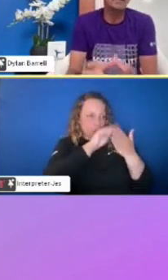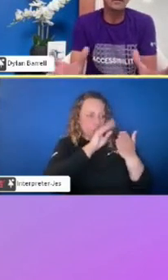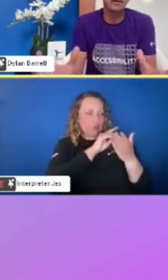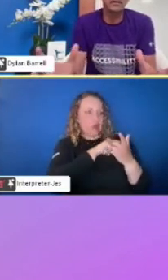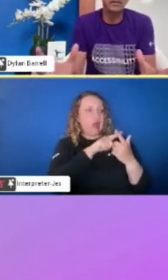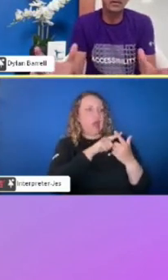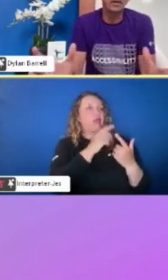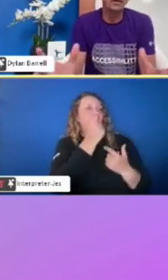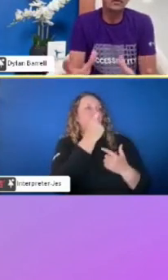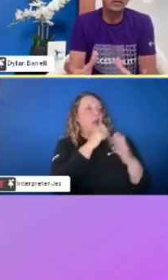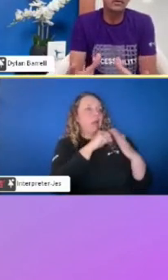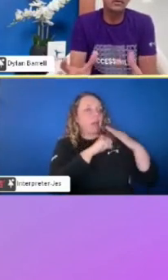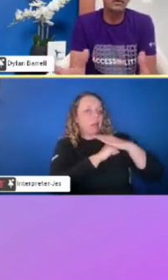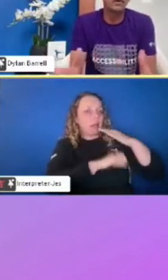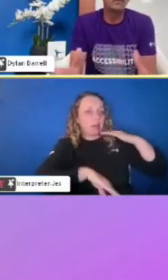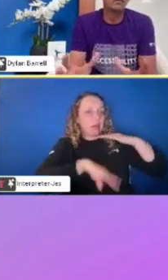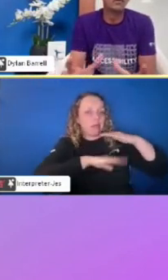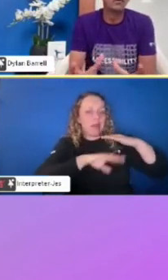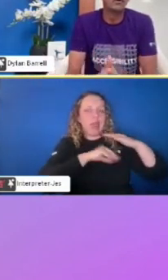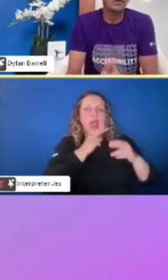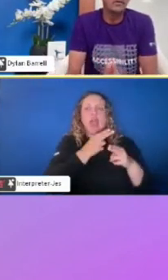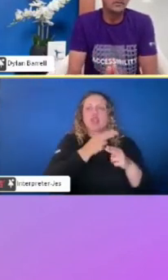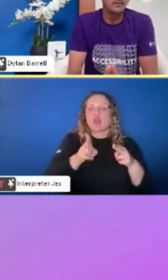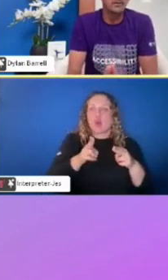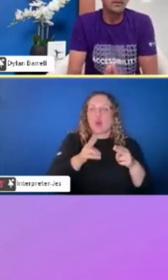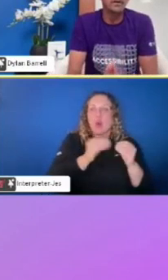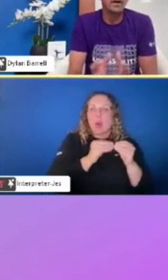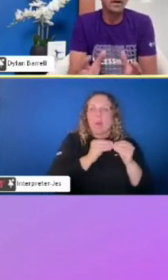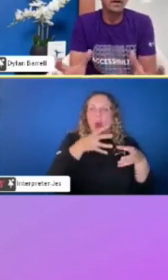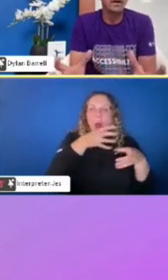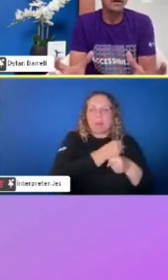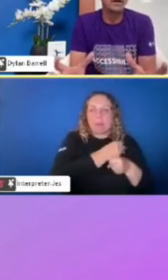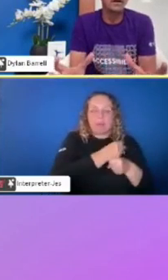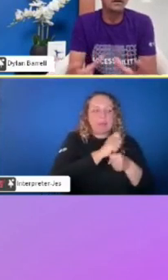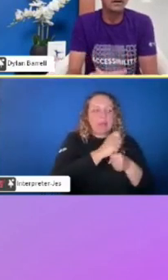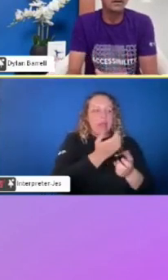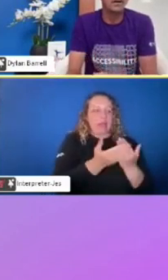So they're also shorter, more consumable pieces of content